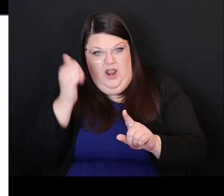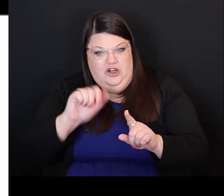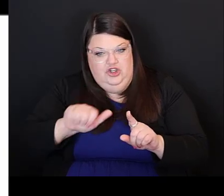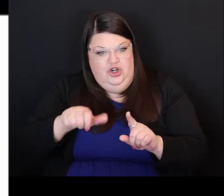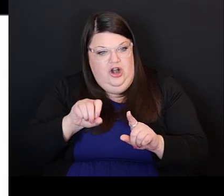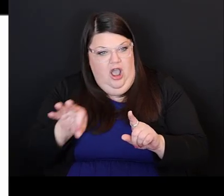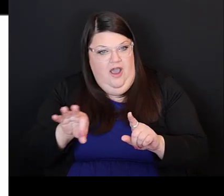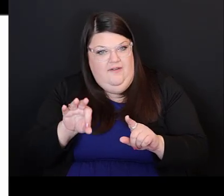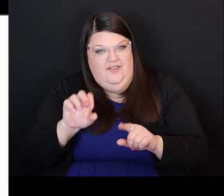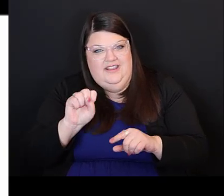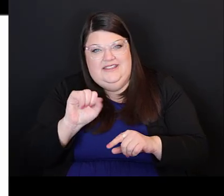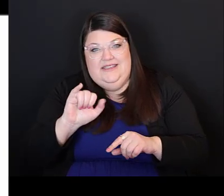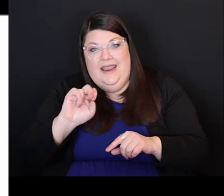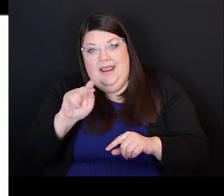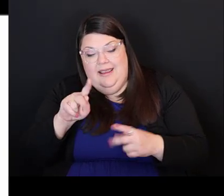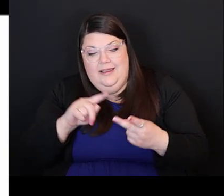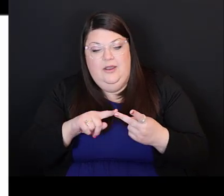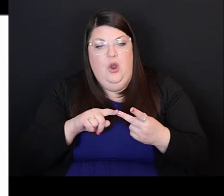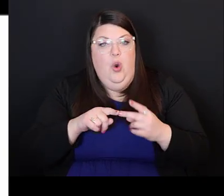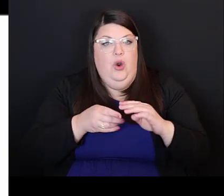Or maybe you forgot to turn off the stove.